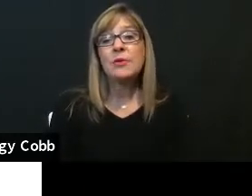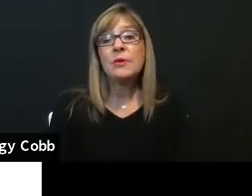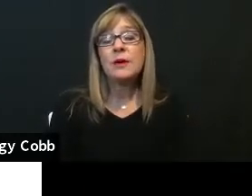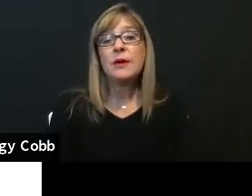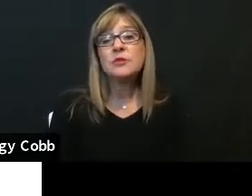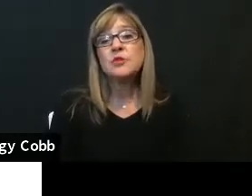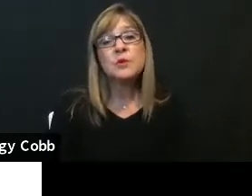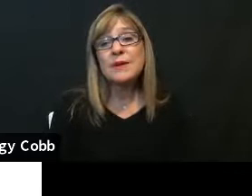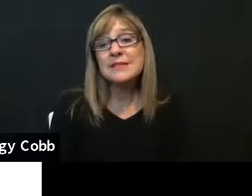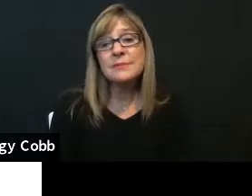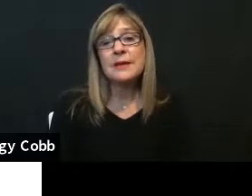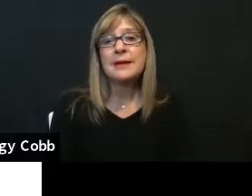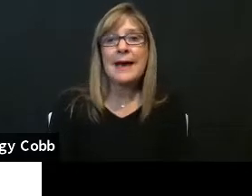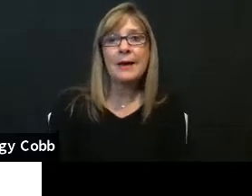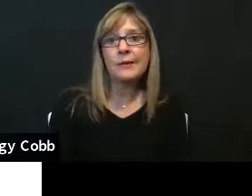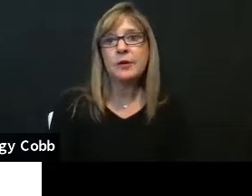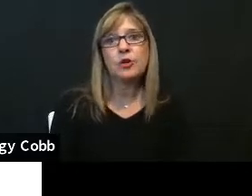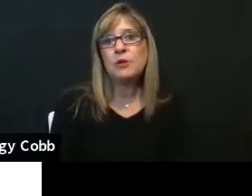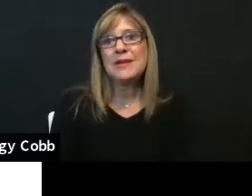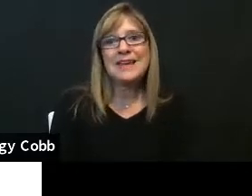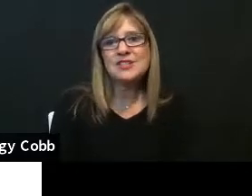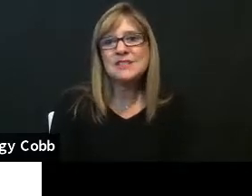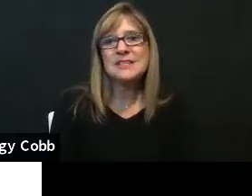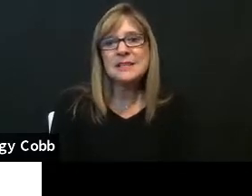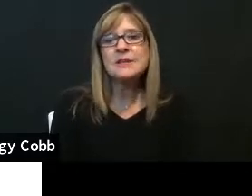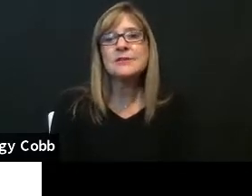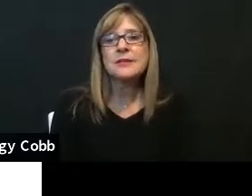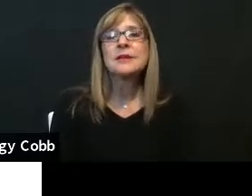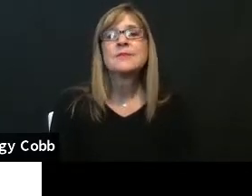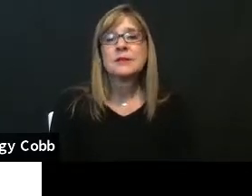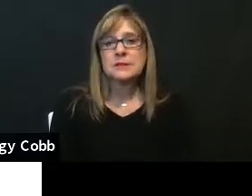how to do a resume, how you know communication skills,